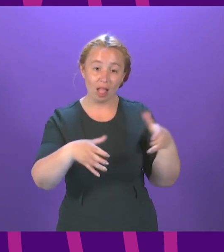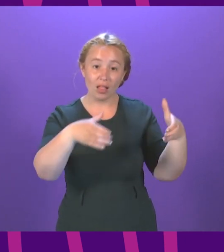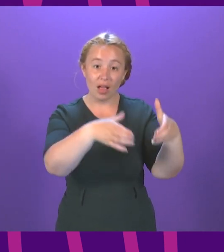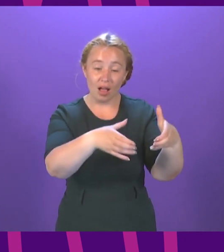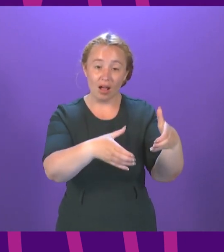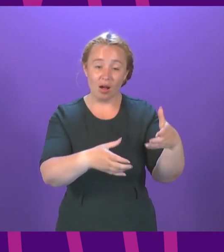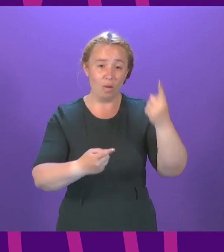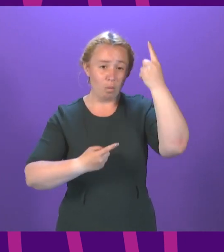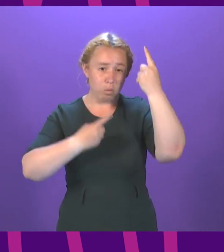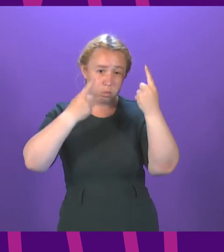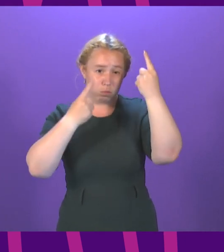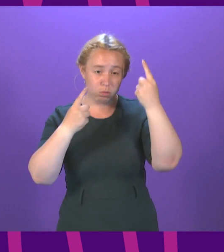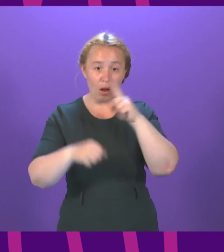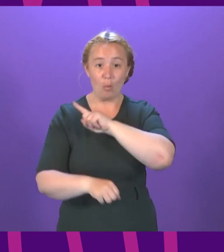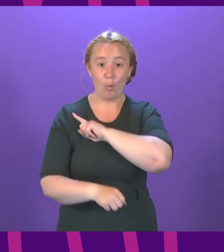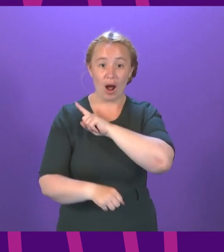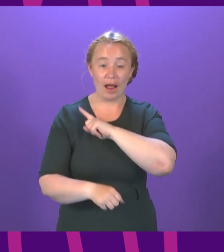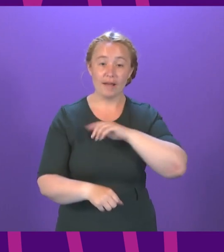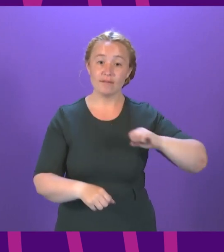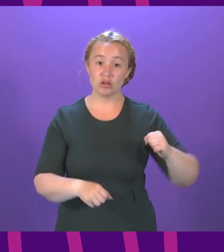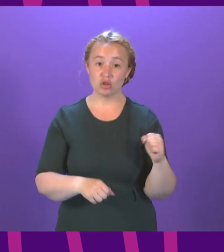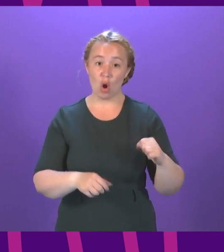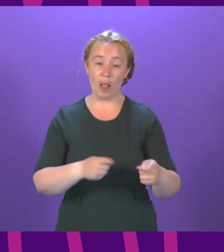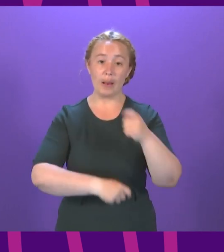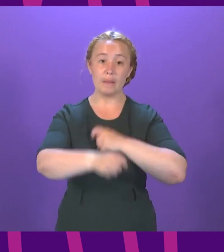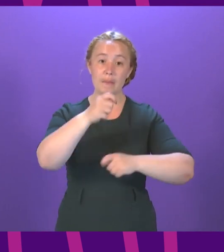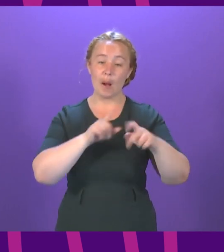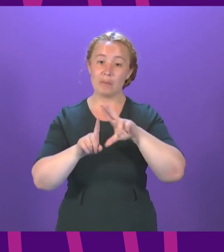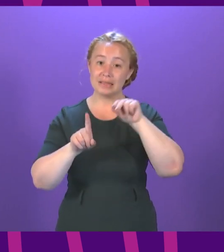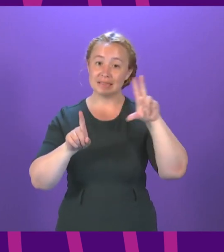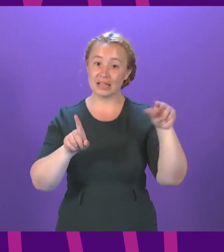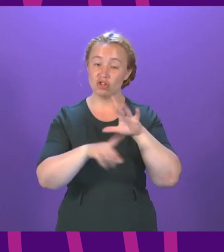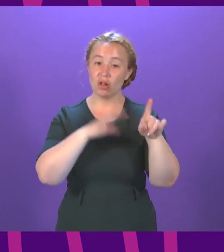to incorporate Scotland into the digital app technology that will be used to check